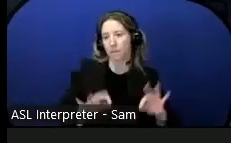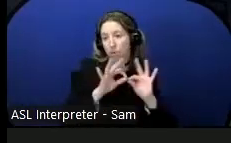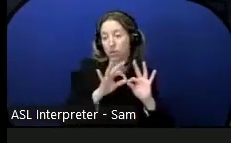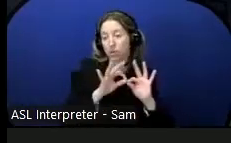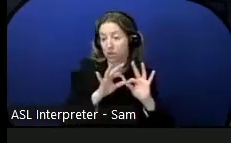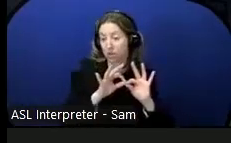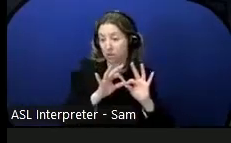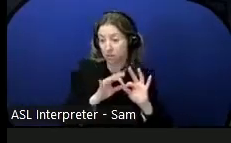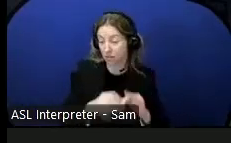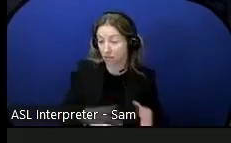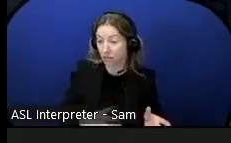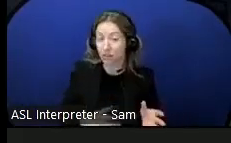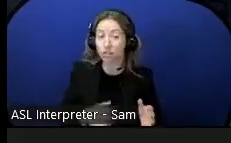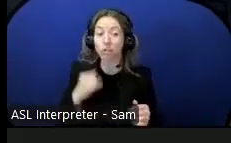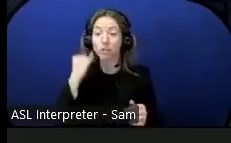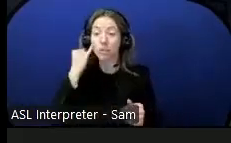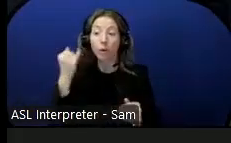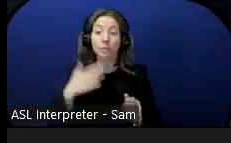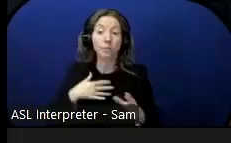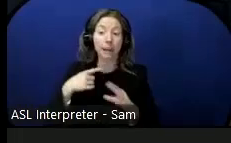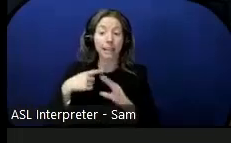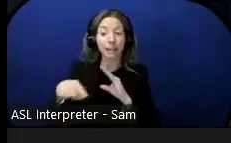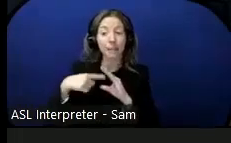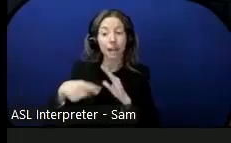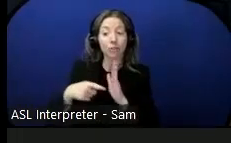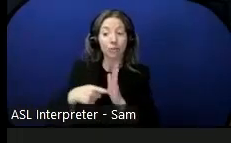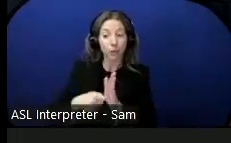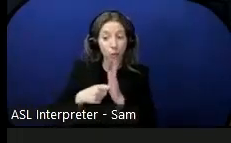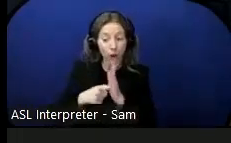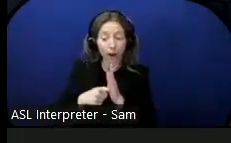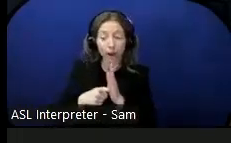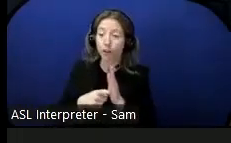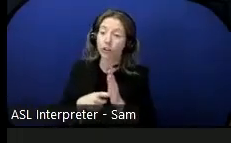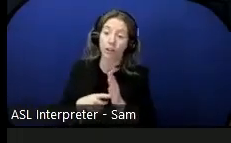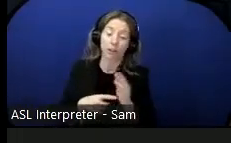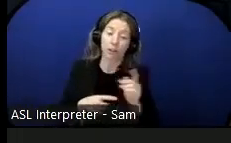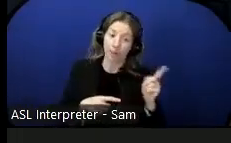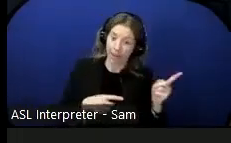I know it's required. If I can choose email or phone number, then I'm going to know to do that.